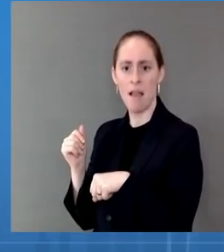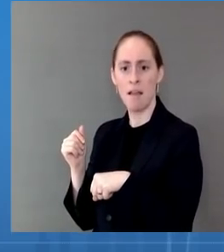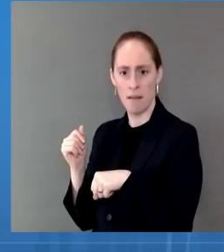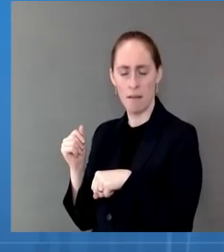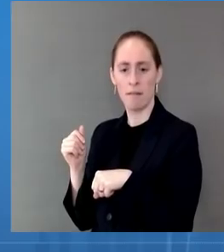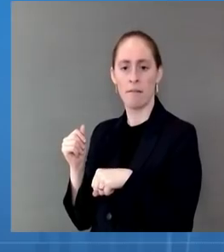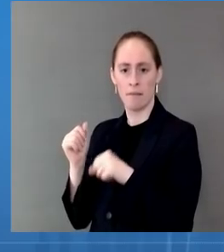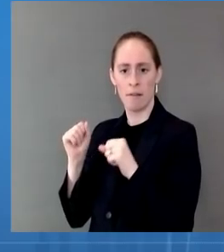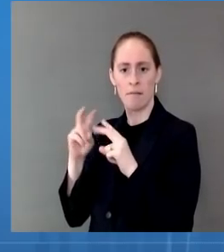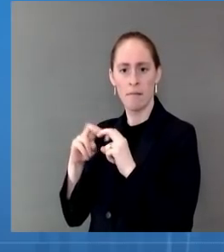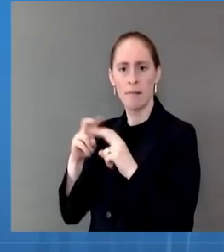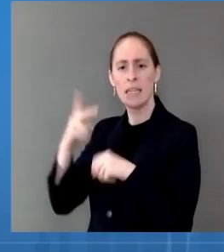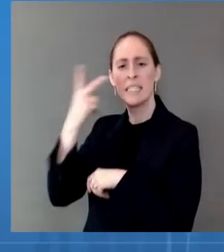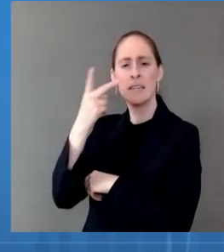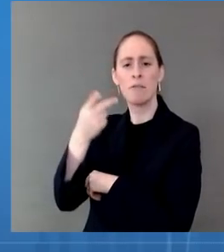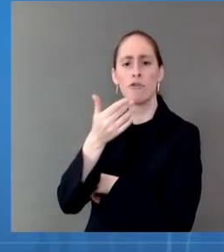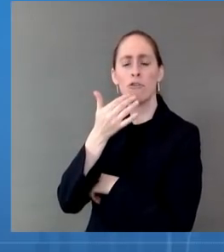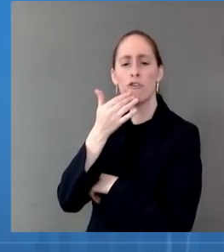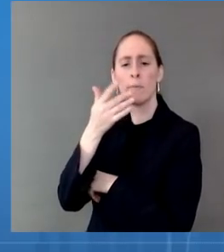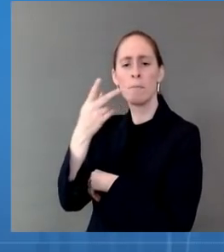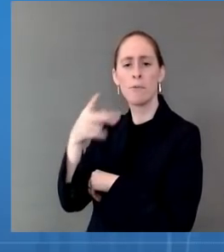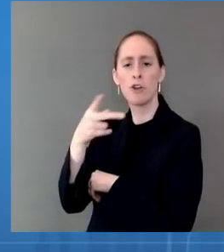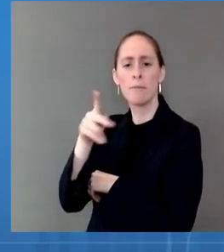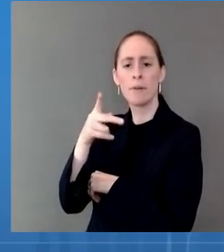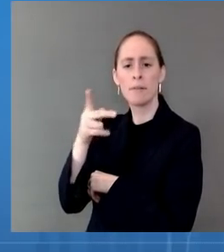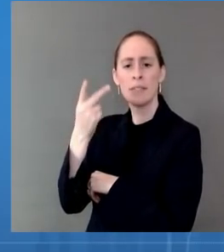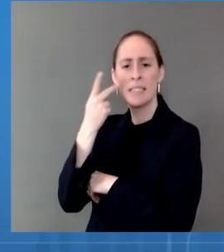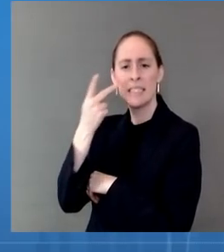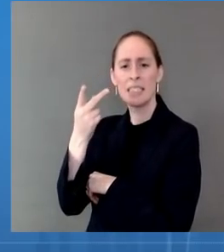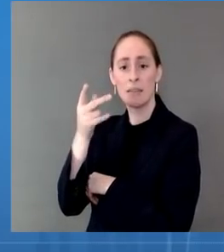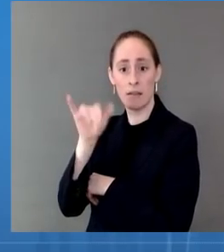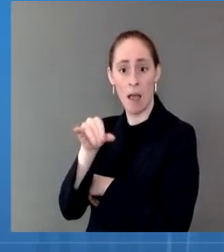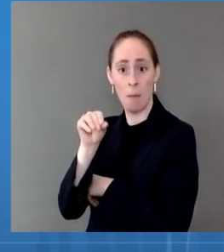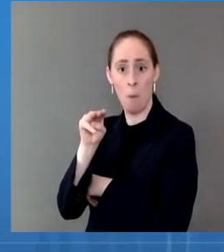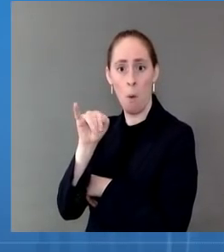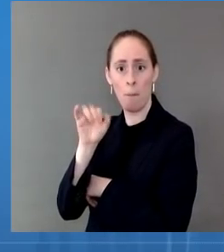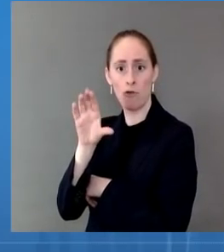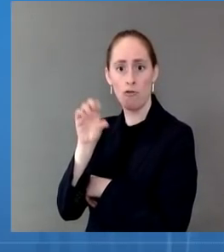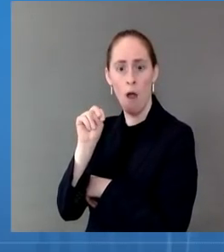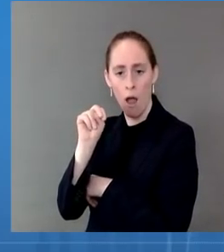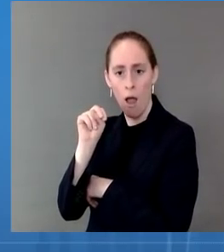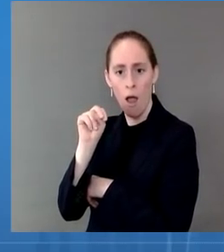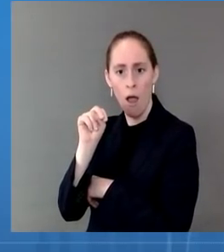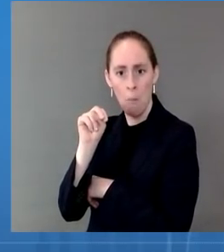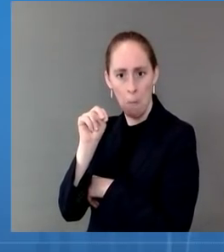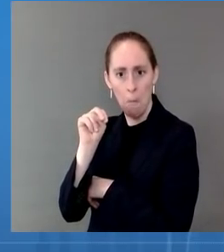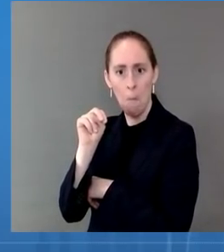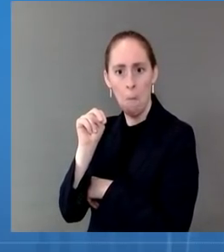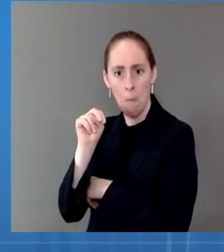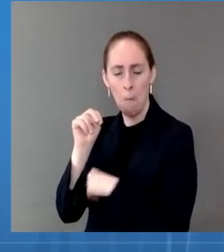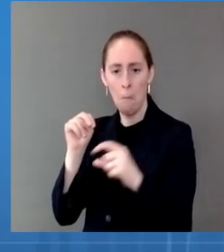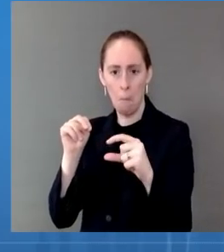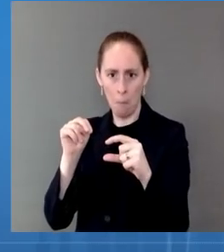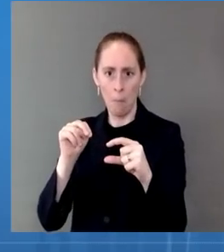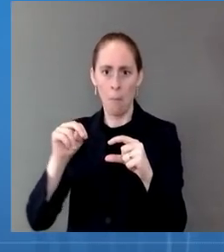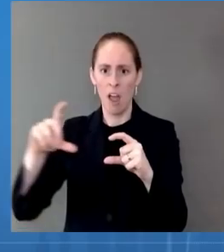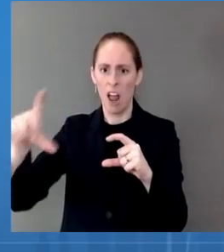Cron is very low compared to the neutralization against wild type and data,